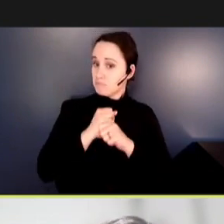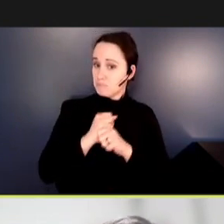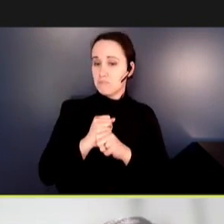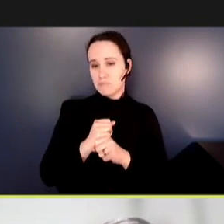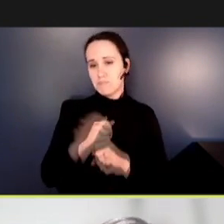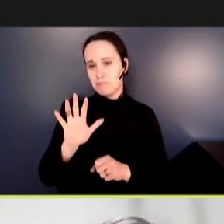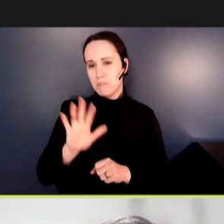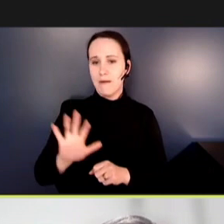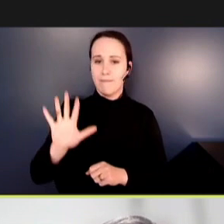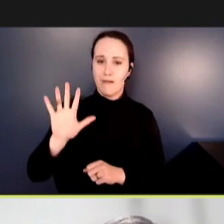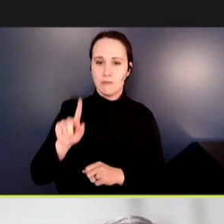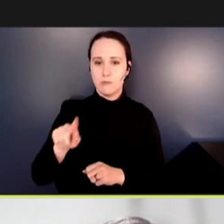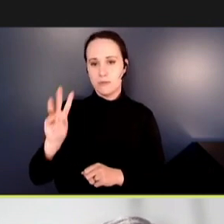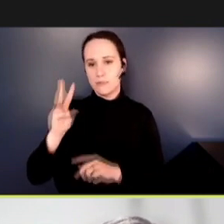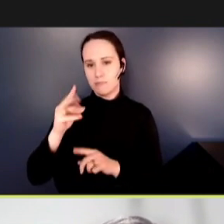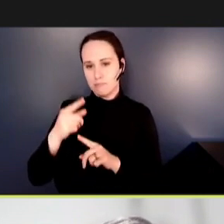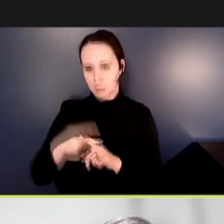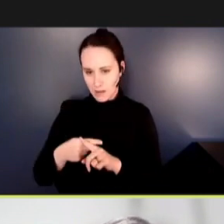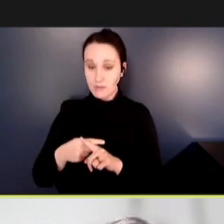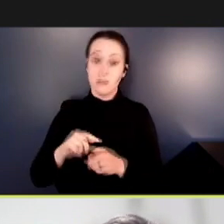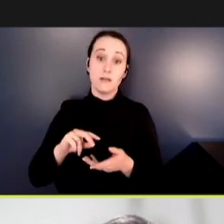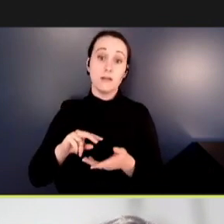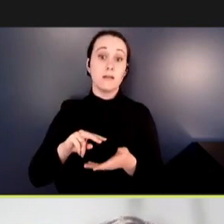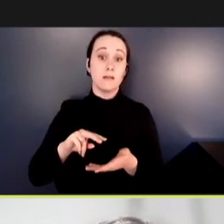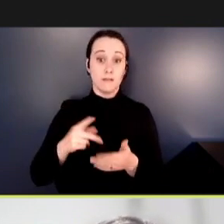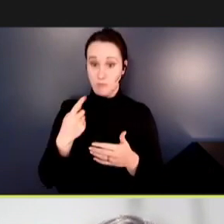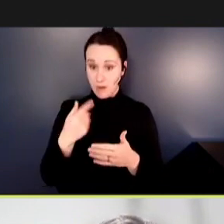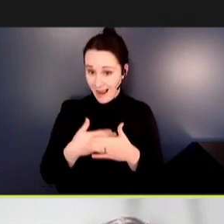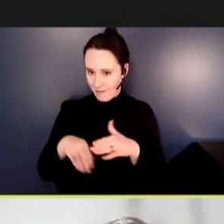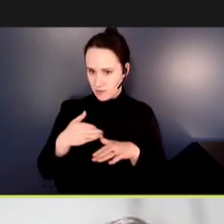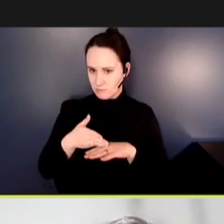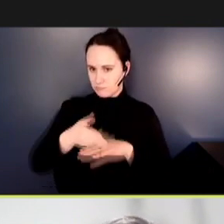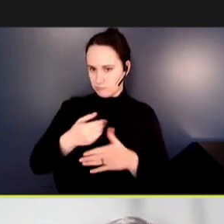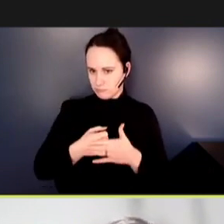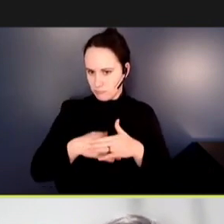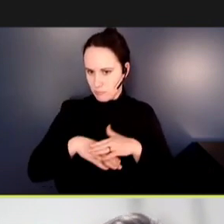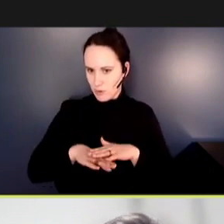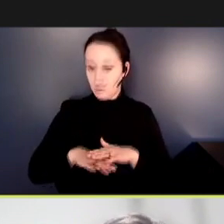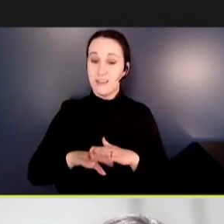the period of time when the baby is susceptible. But for the most part, you don't need to give both